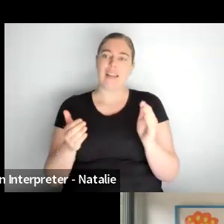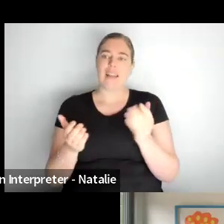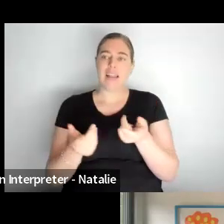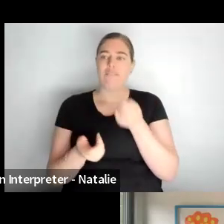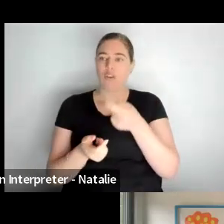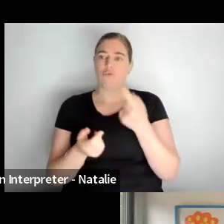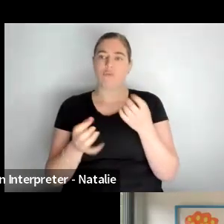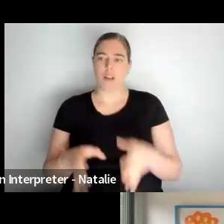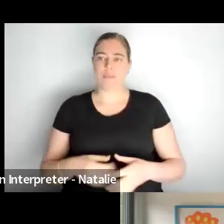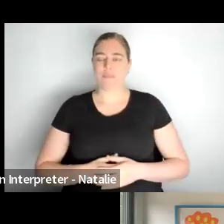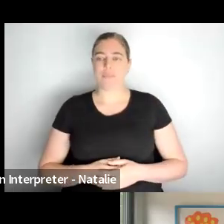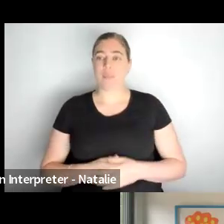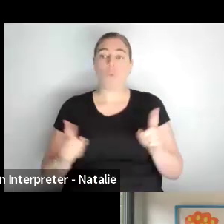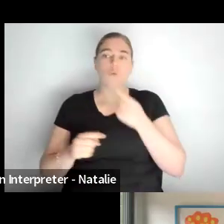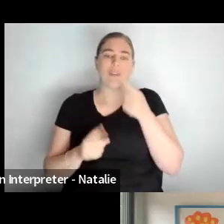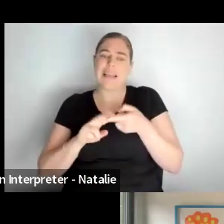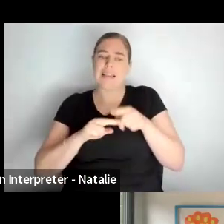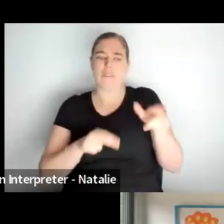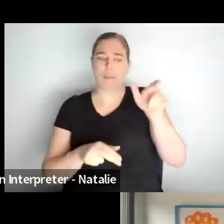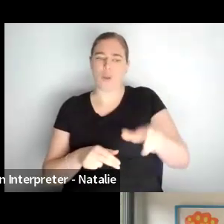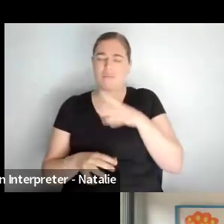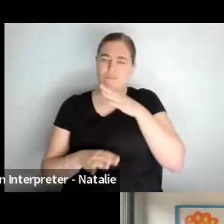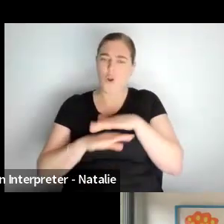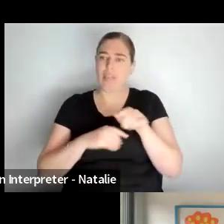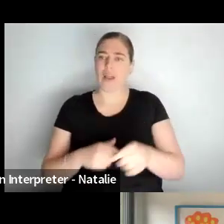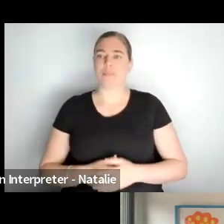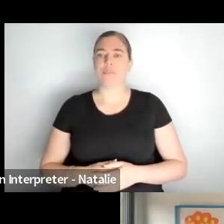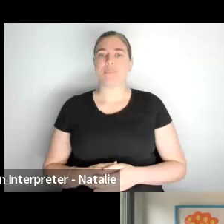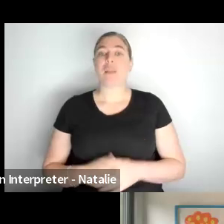say to someone who asks those questions? >> I think I would say, don't be worried.